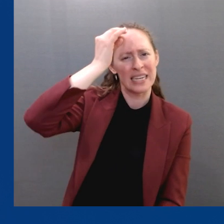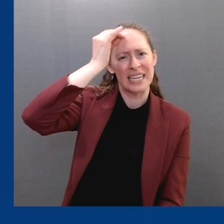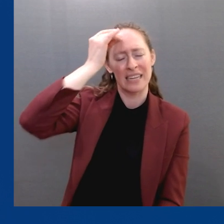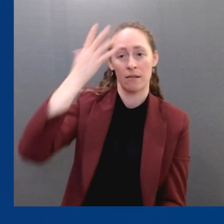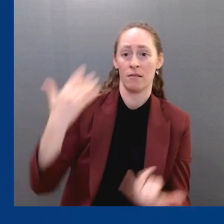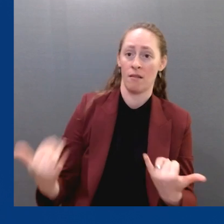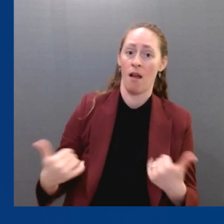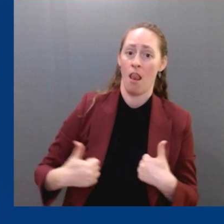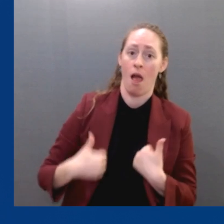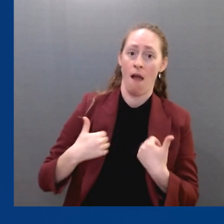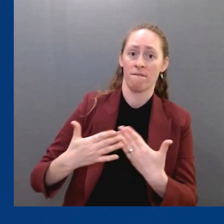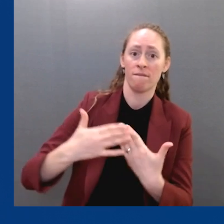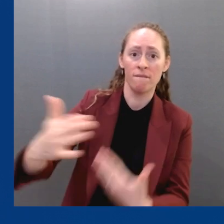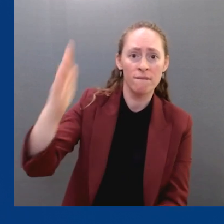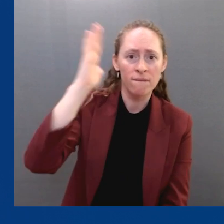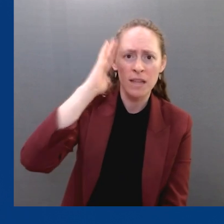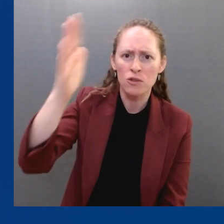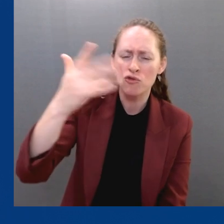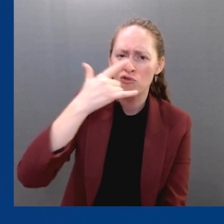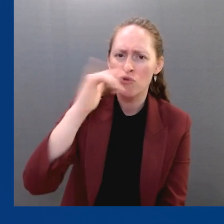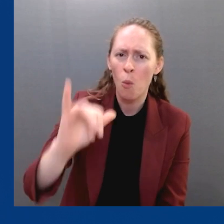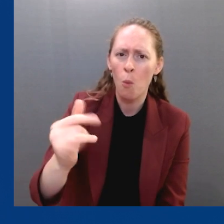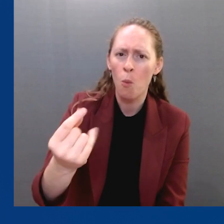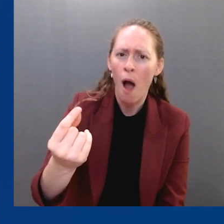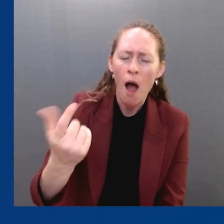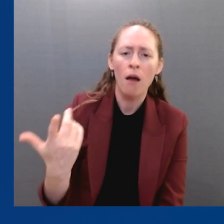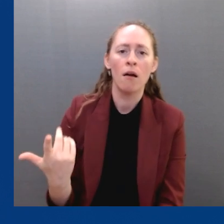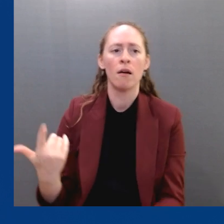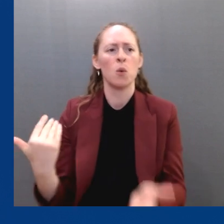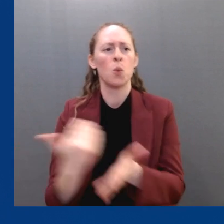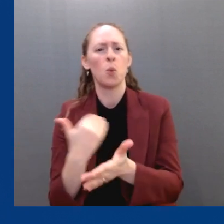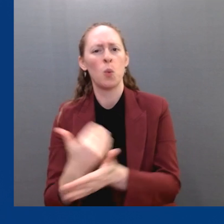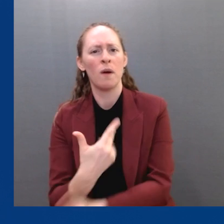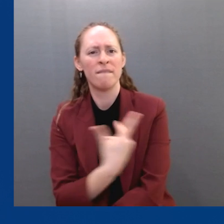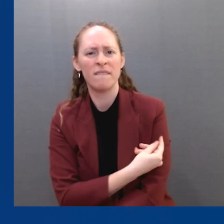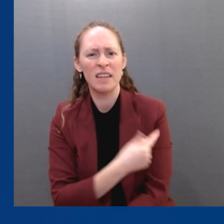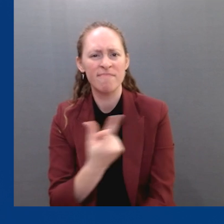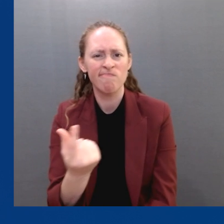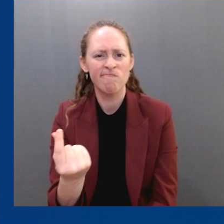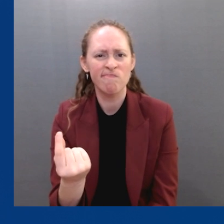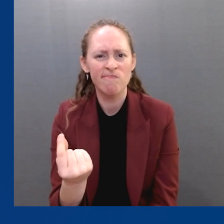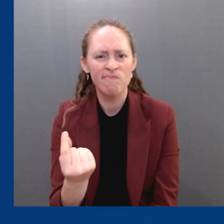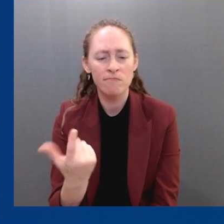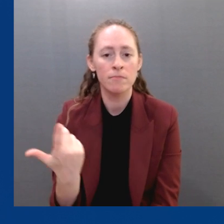And for that, we do need the support of the Congress and resources for us.